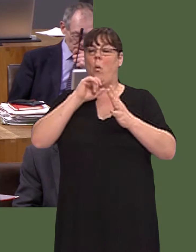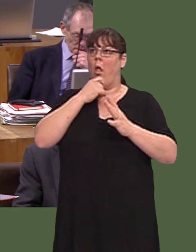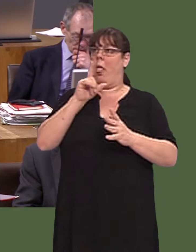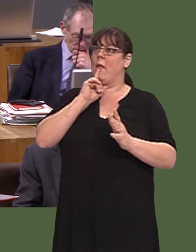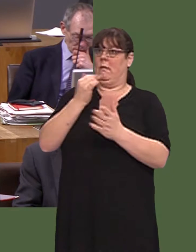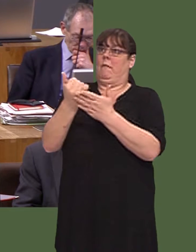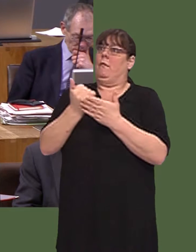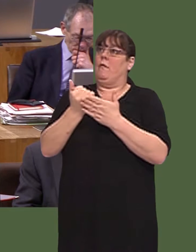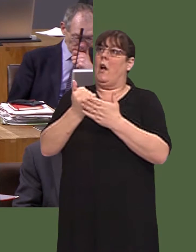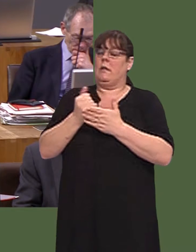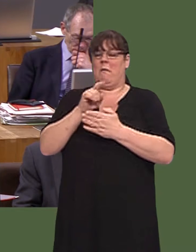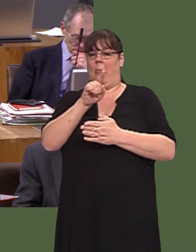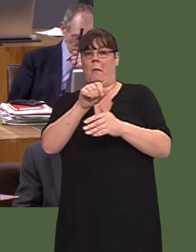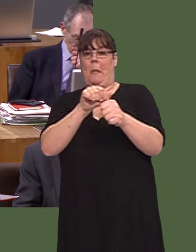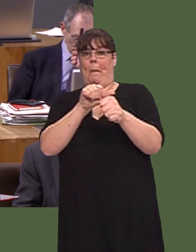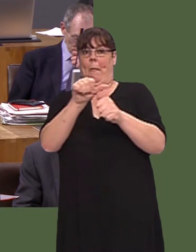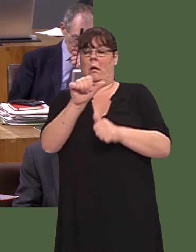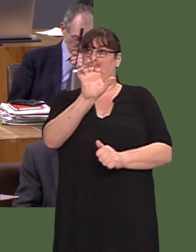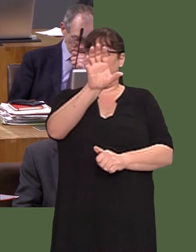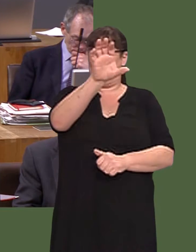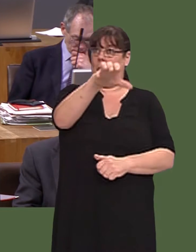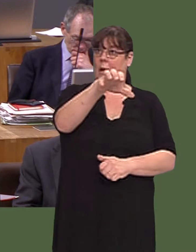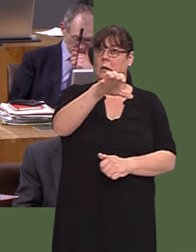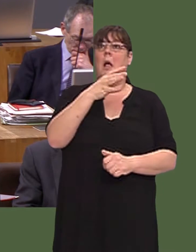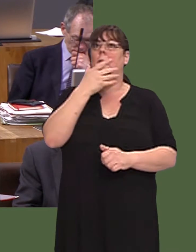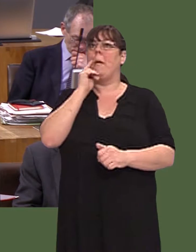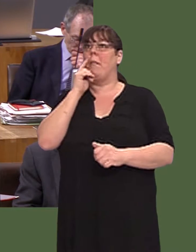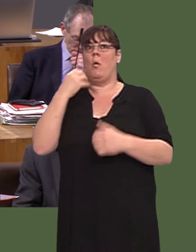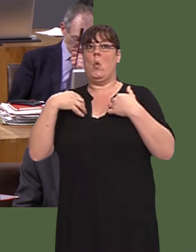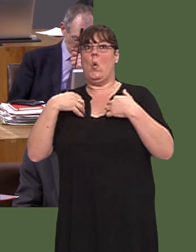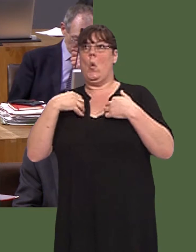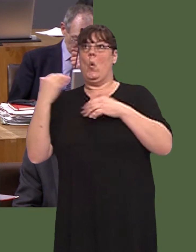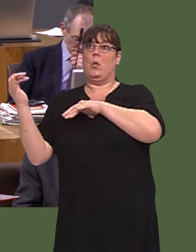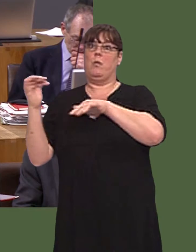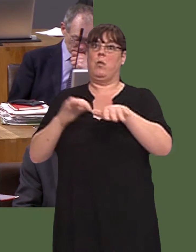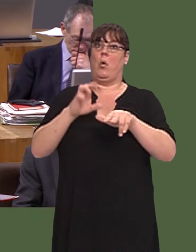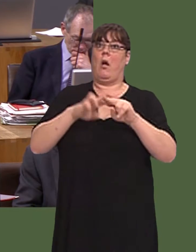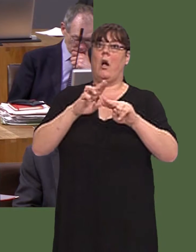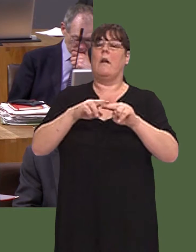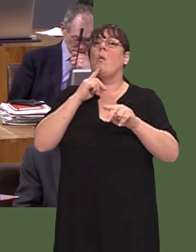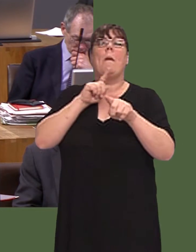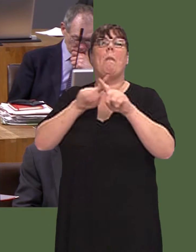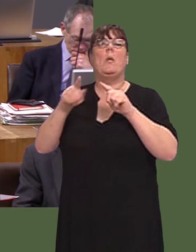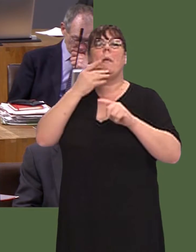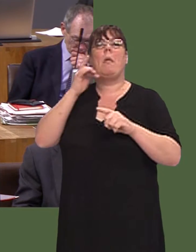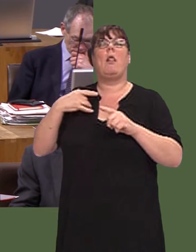that was by far the location that was favourable in terms of being able to attract the people with the specialist skills, many of whom are actually in London at the moment.